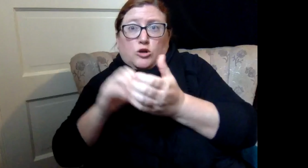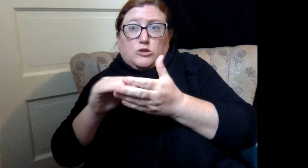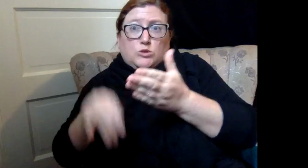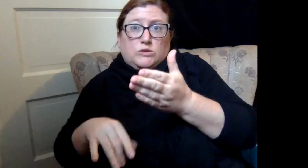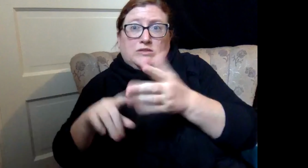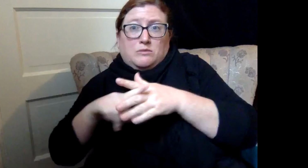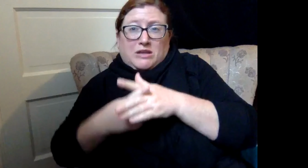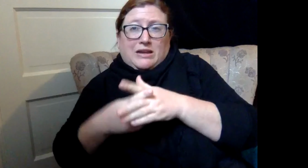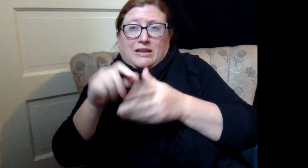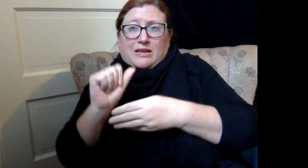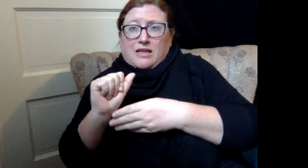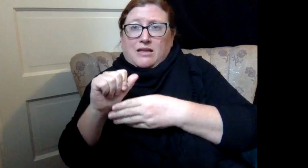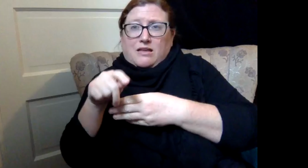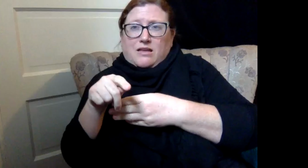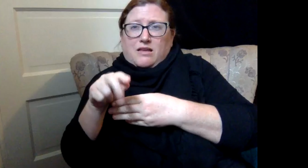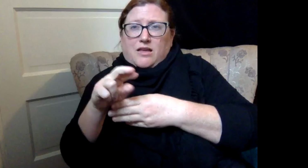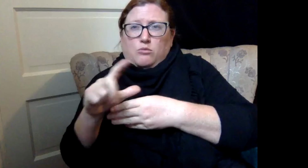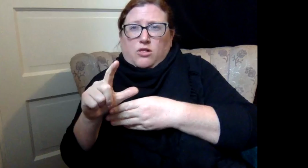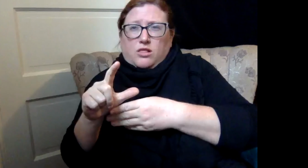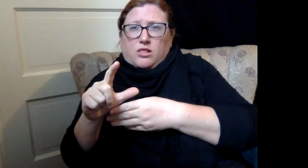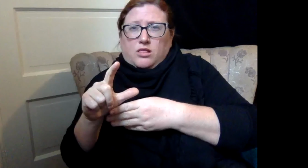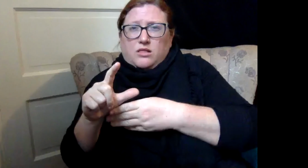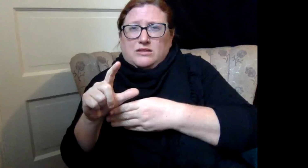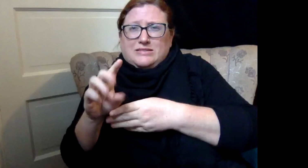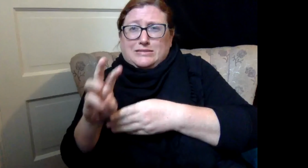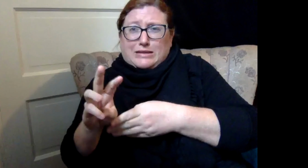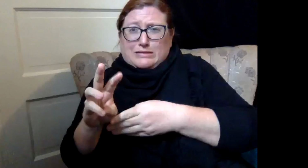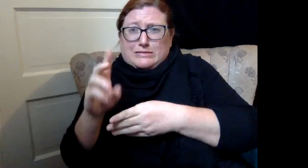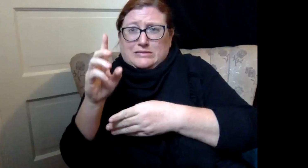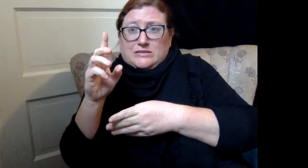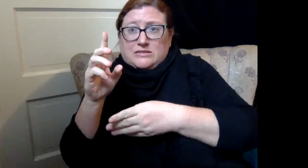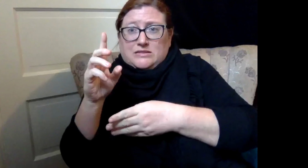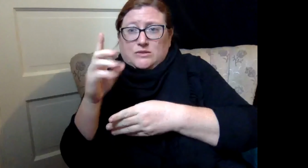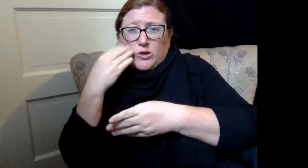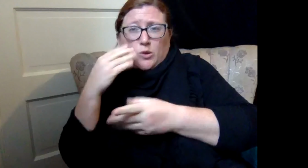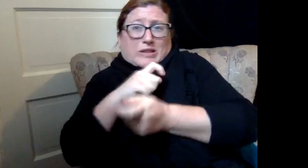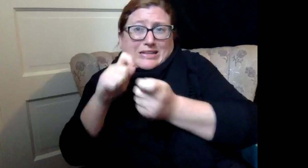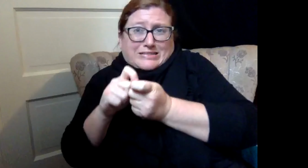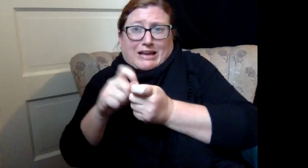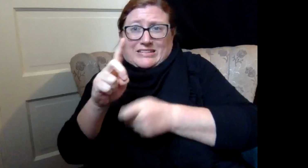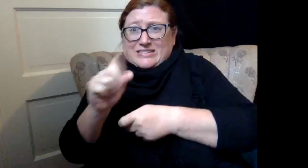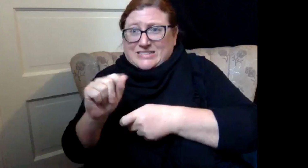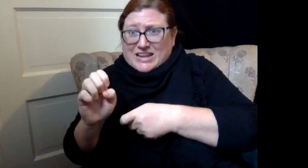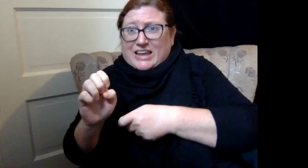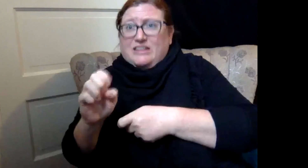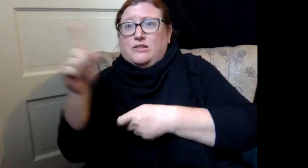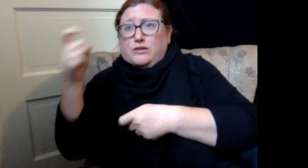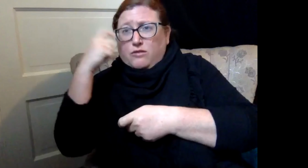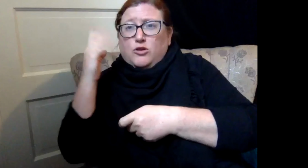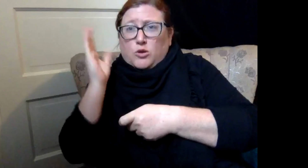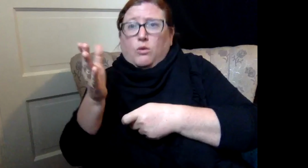will have limited availability to support students that beginning that week of April 6. I'm saying the week of